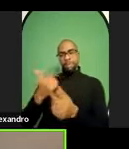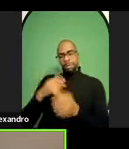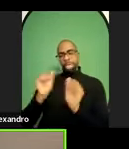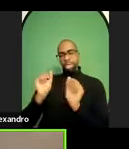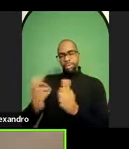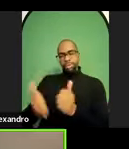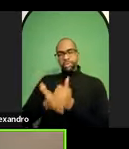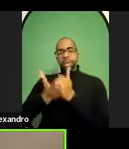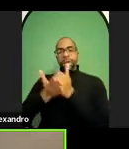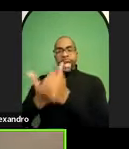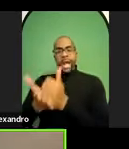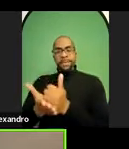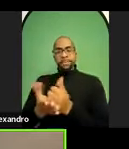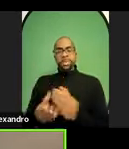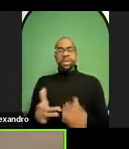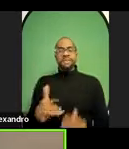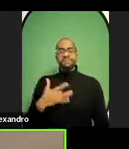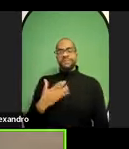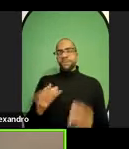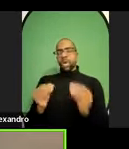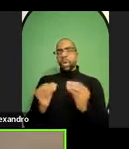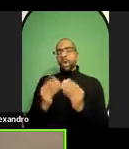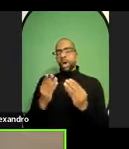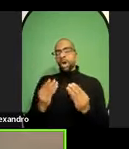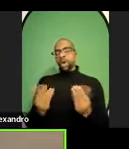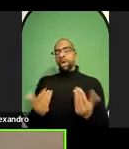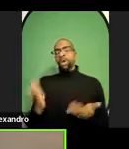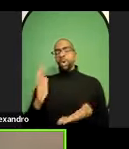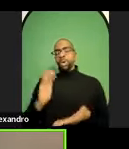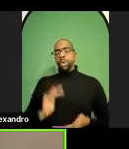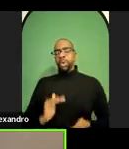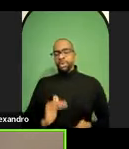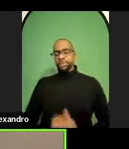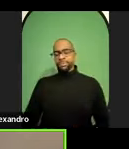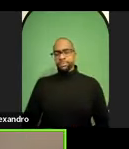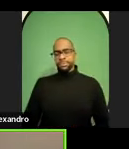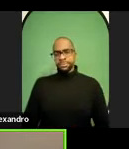are undocumented can do are undocumented can do.